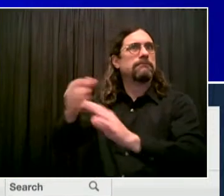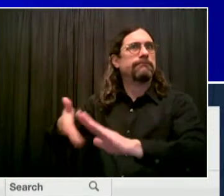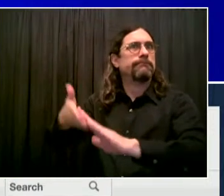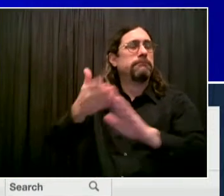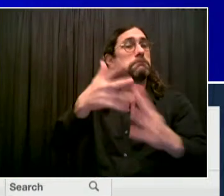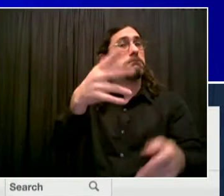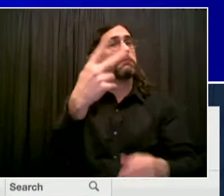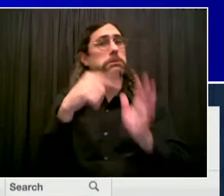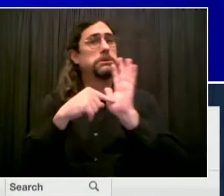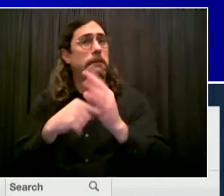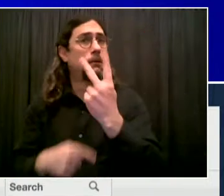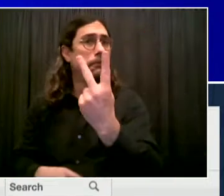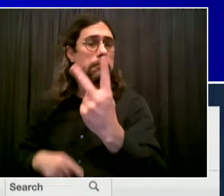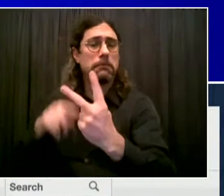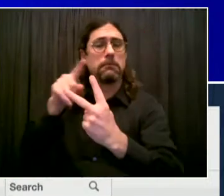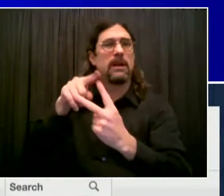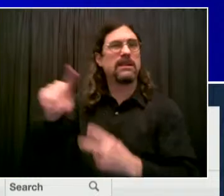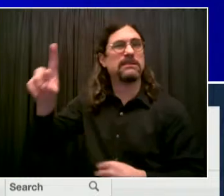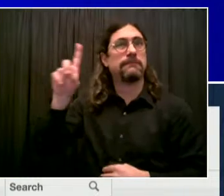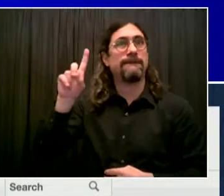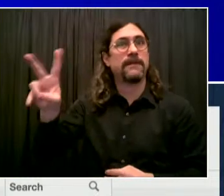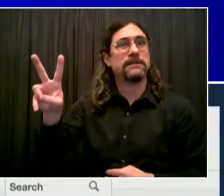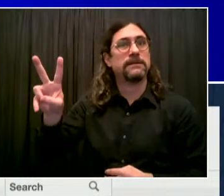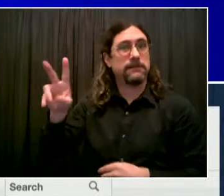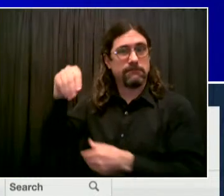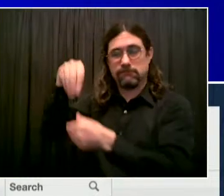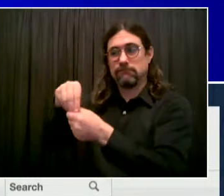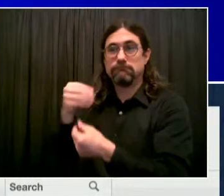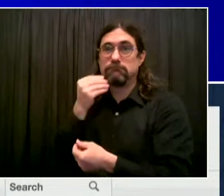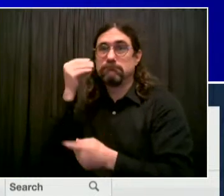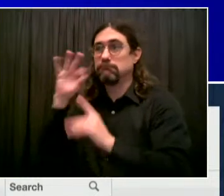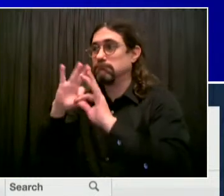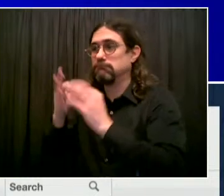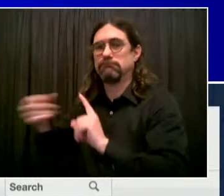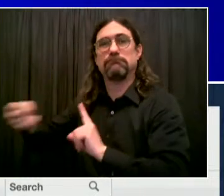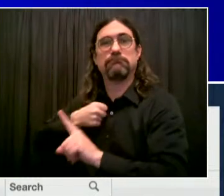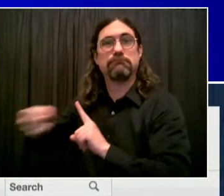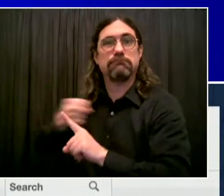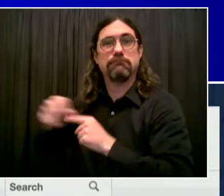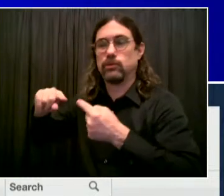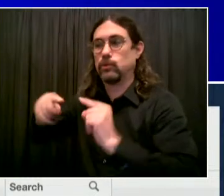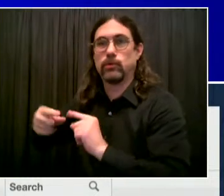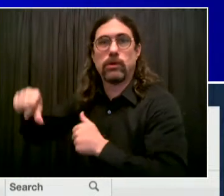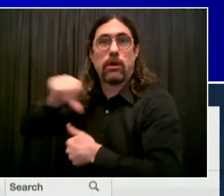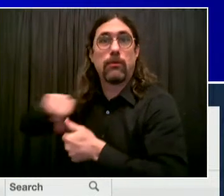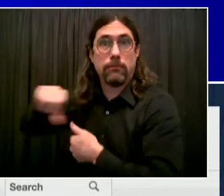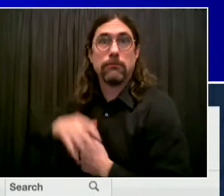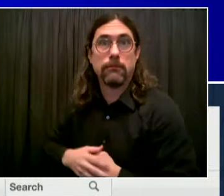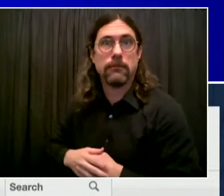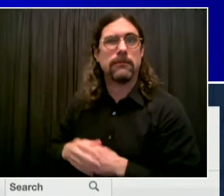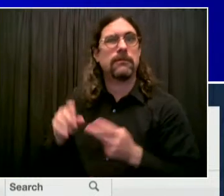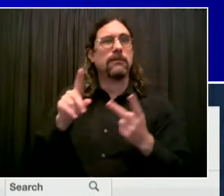GOING TO TAALK LK ABOUT DOMESTIC VIOLENCE AND HOW SEX WORKERS ARE